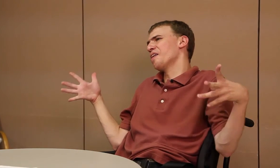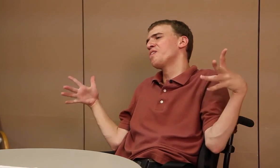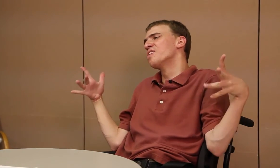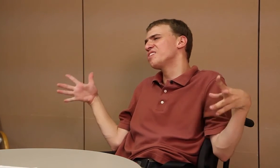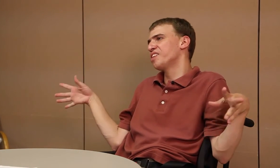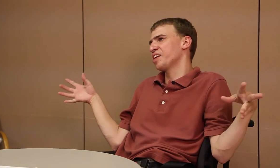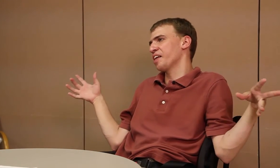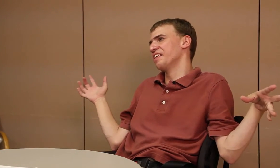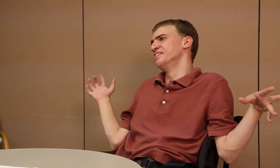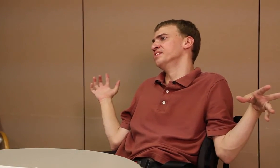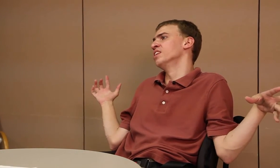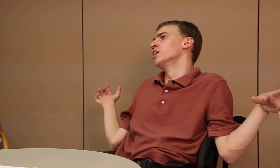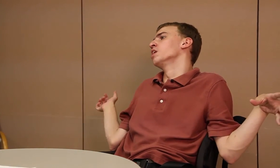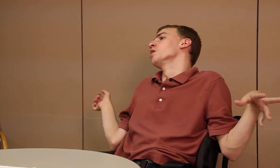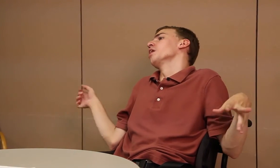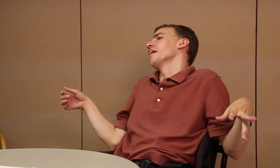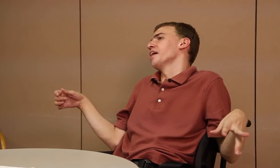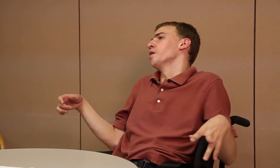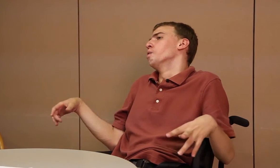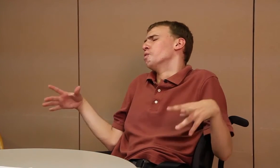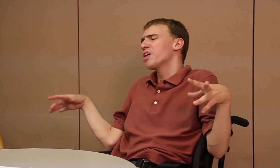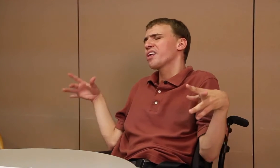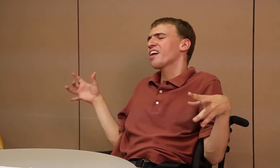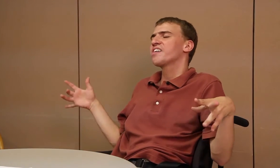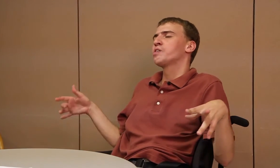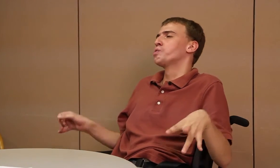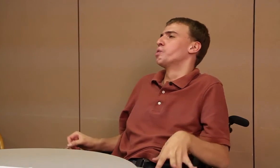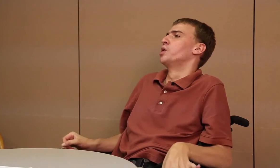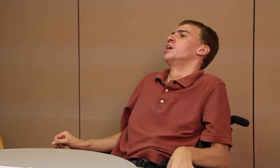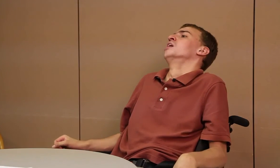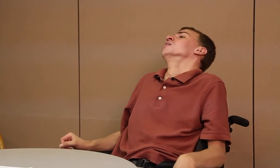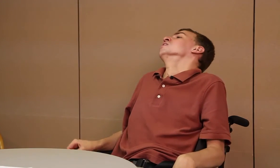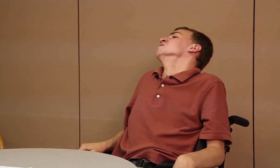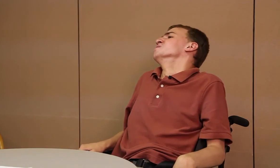I was wondering if, what the options were